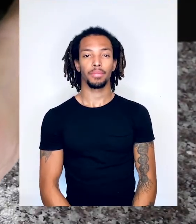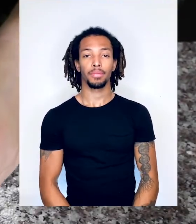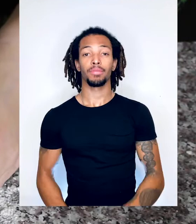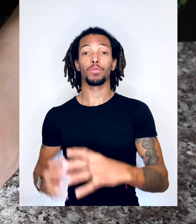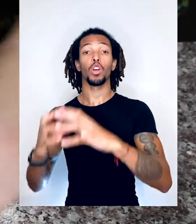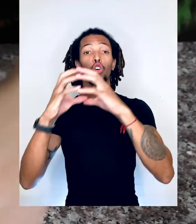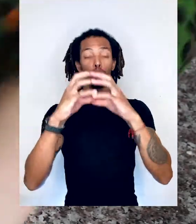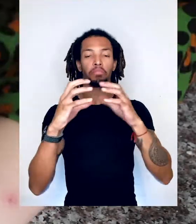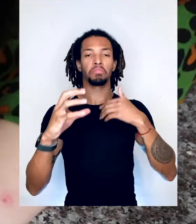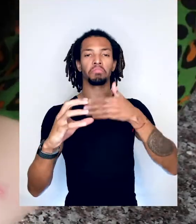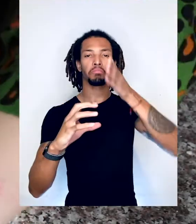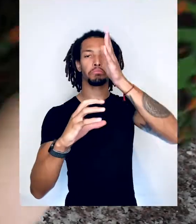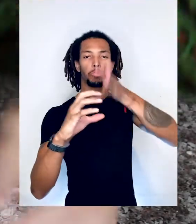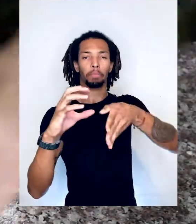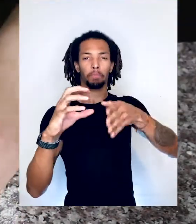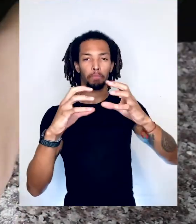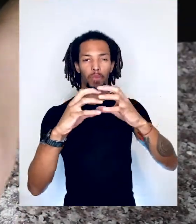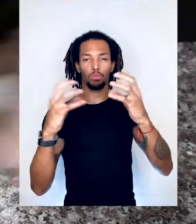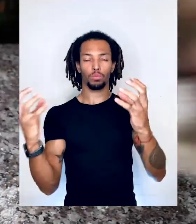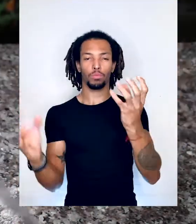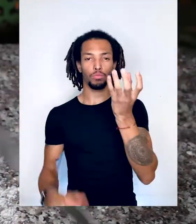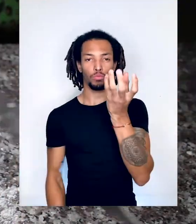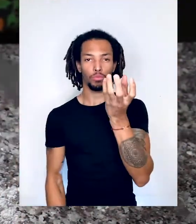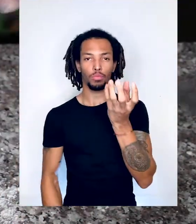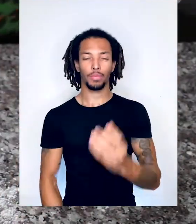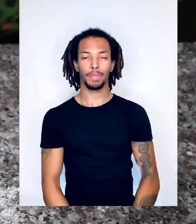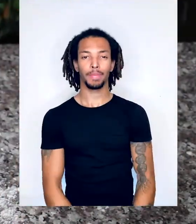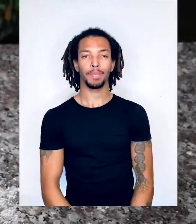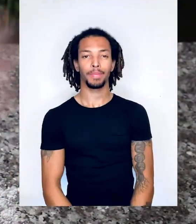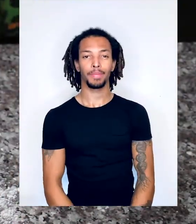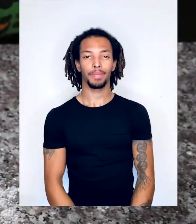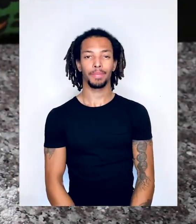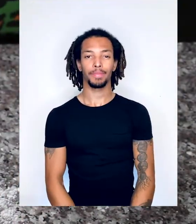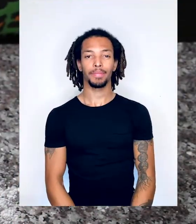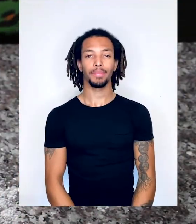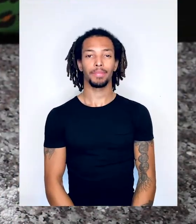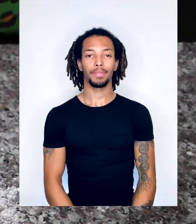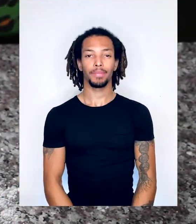So I'm going to take half of this dough...